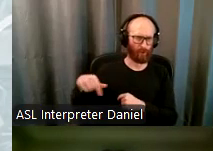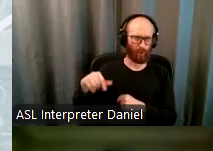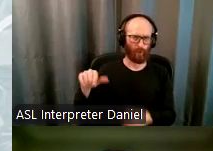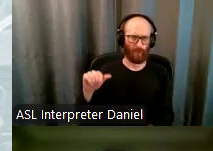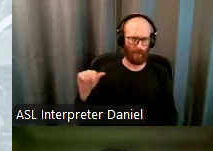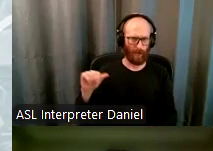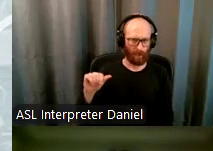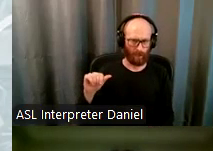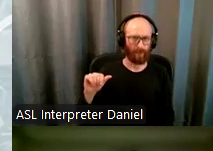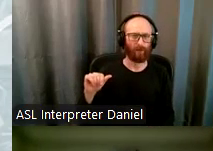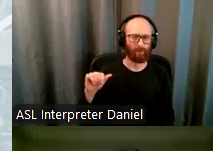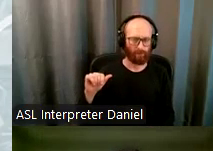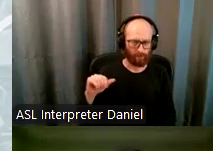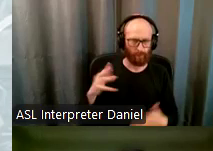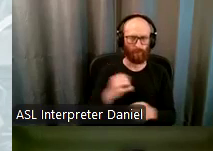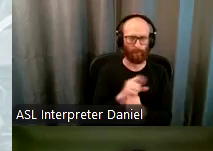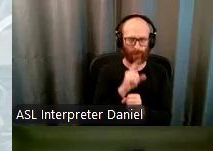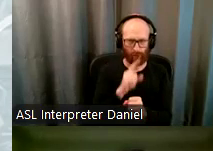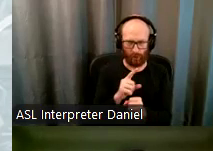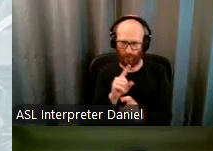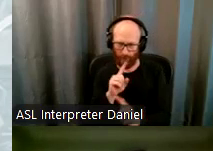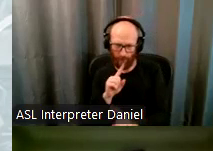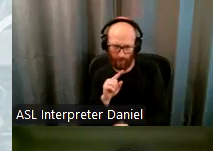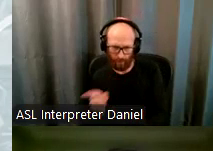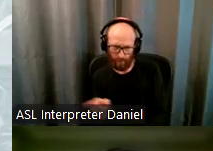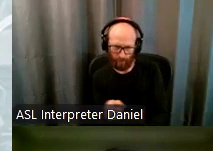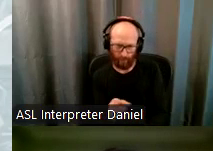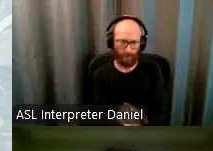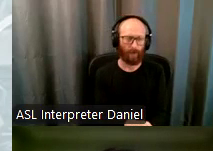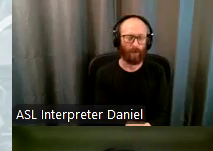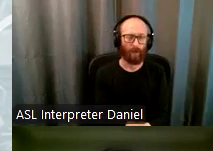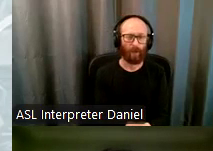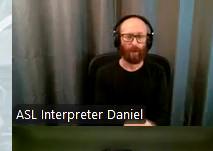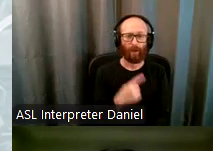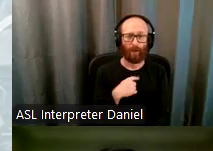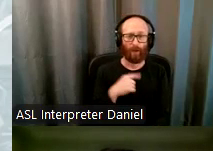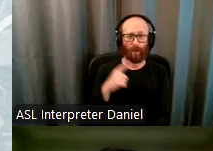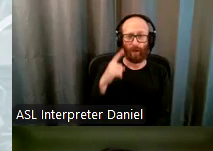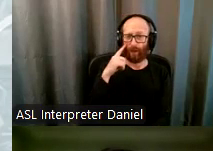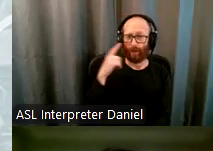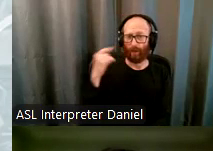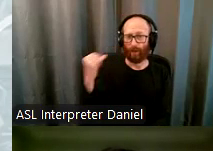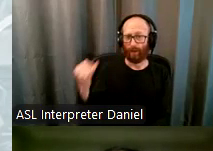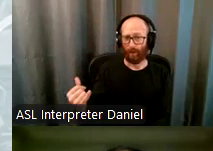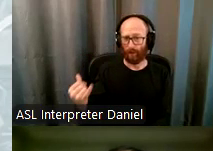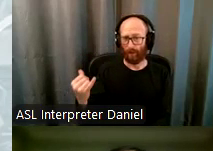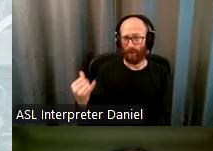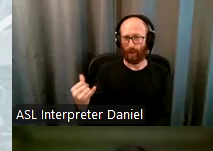make sure we get to, so I think we're going to bring back Candace if you have